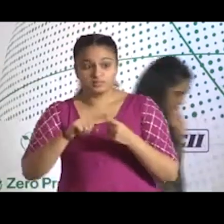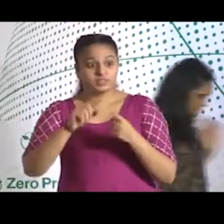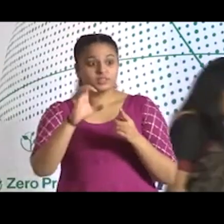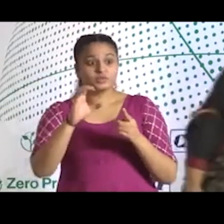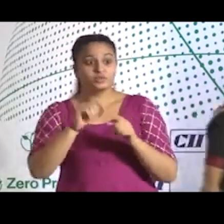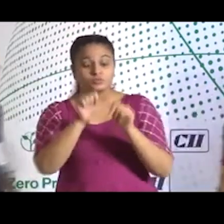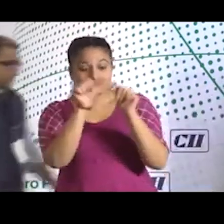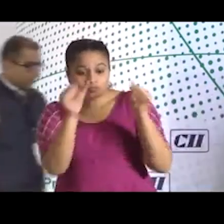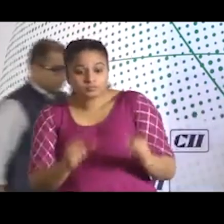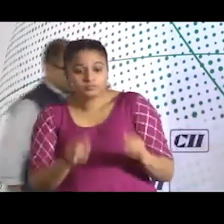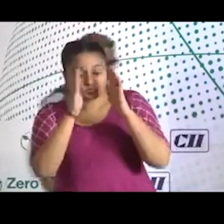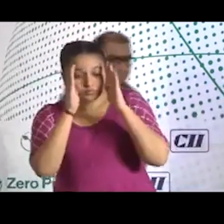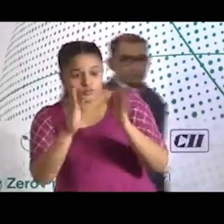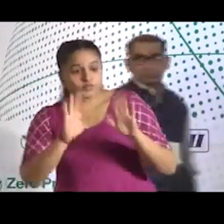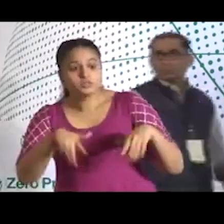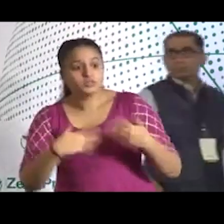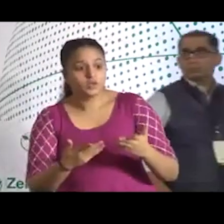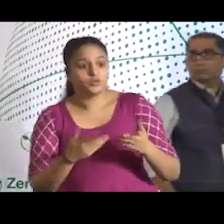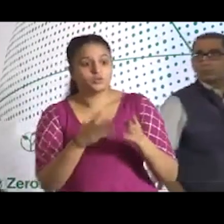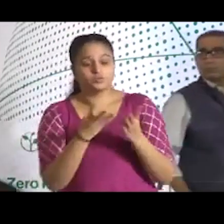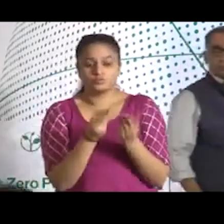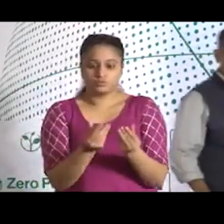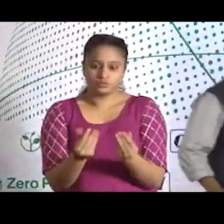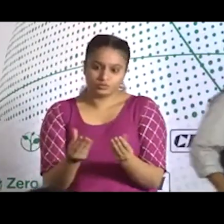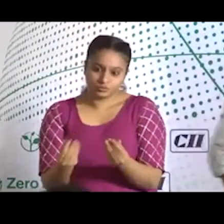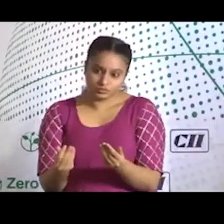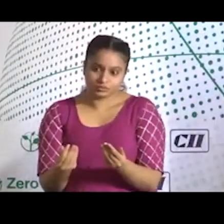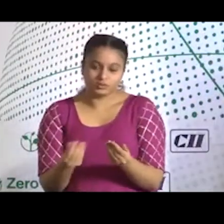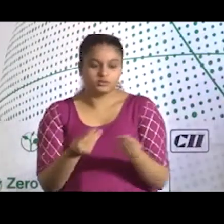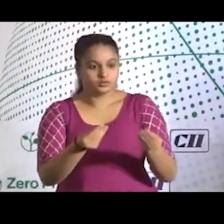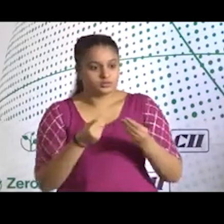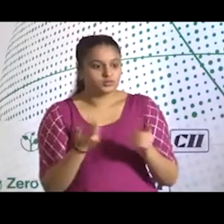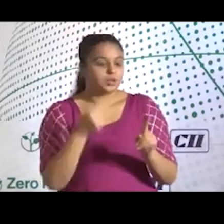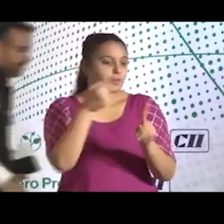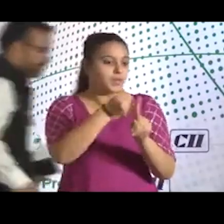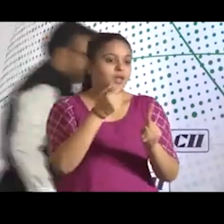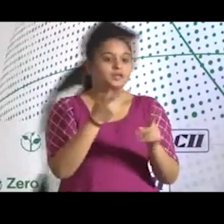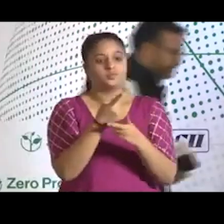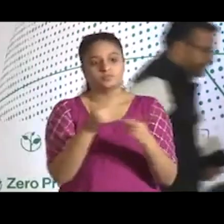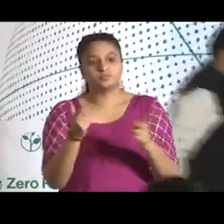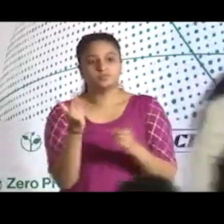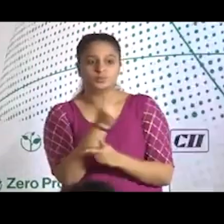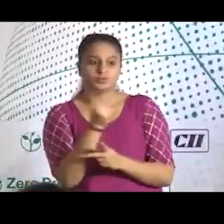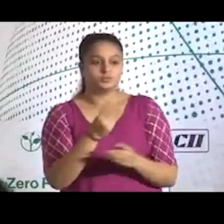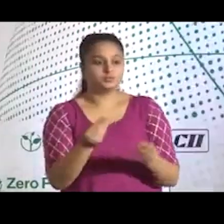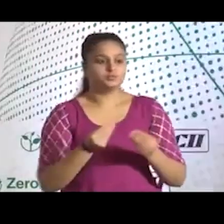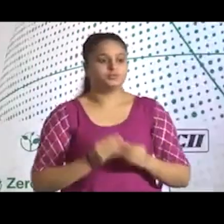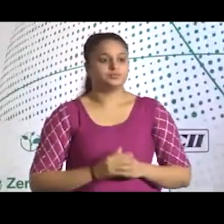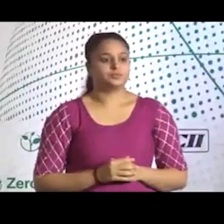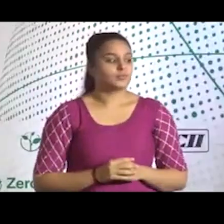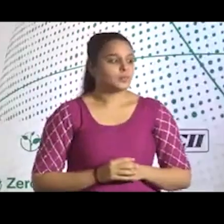as we think both of solutions and the impact that they are having.